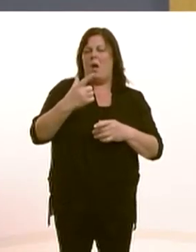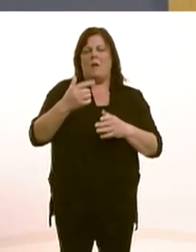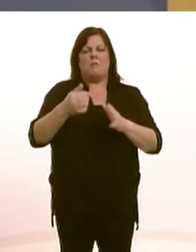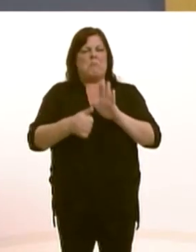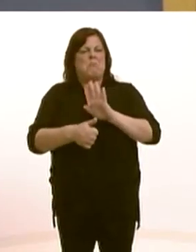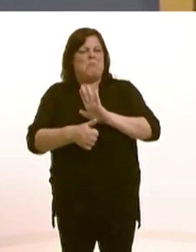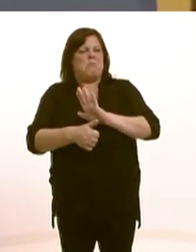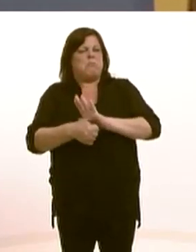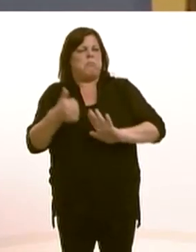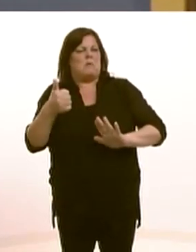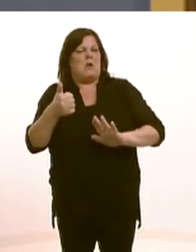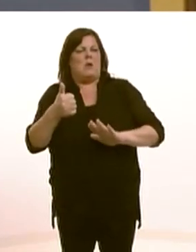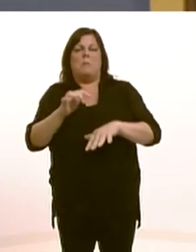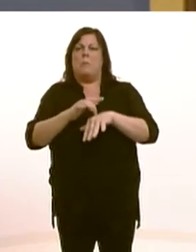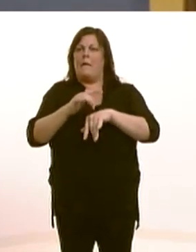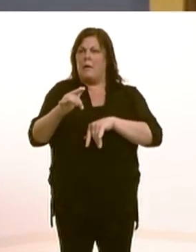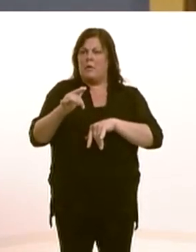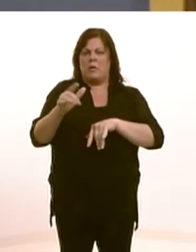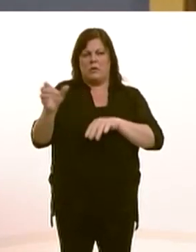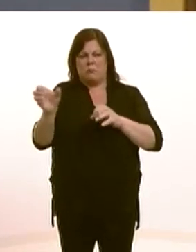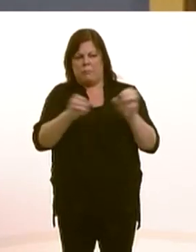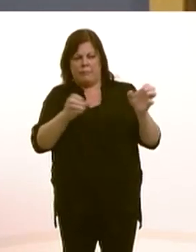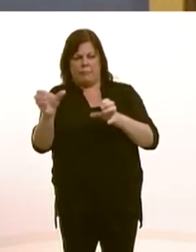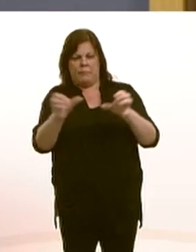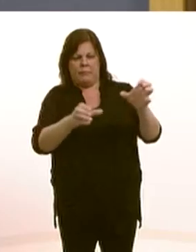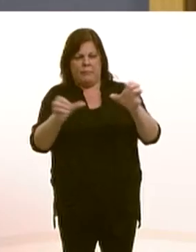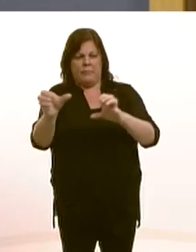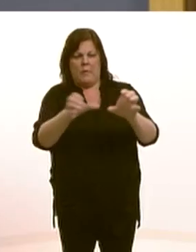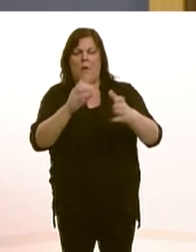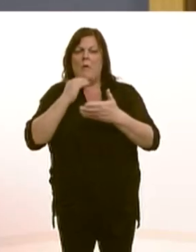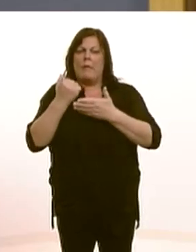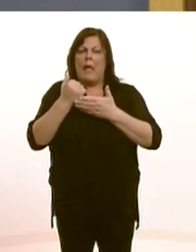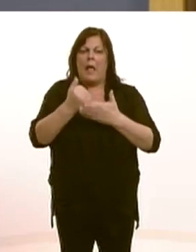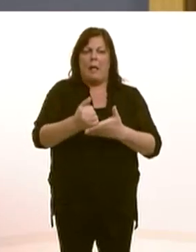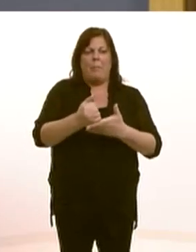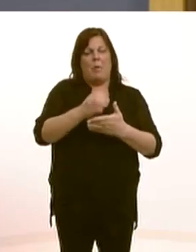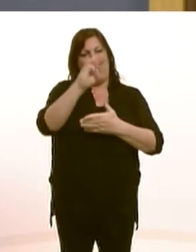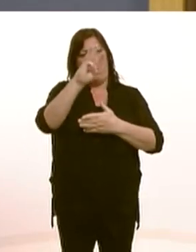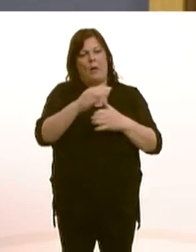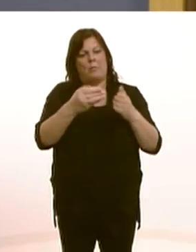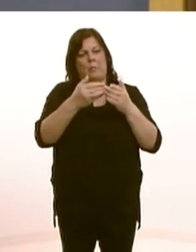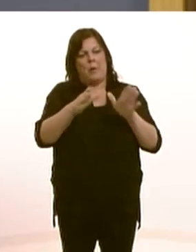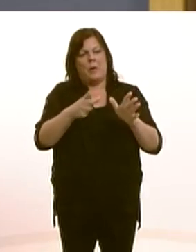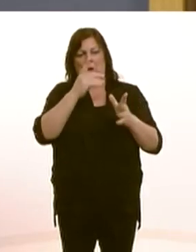give the Welsh public sector the skilled professionals it needs to further harness the power of that pound.